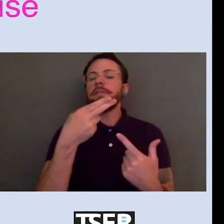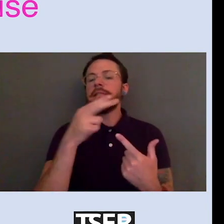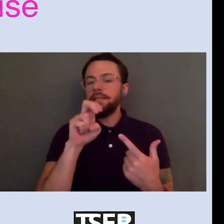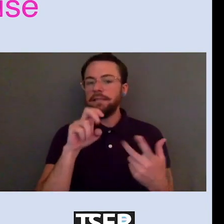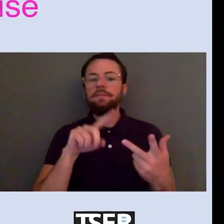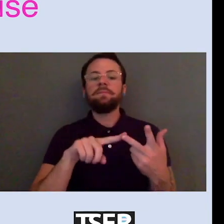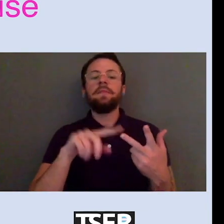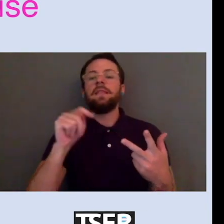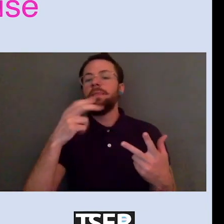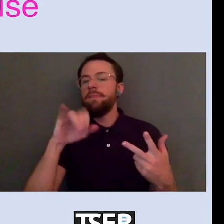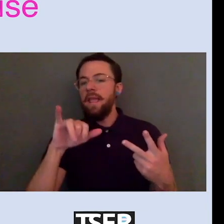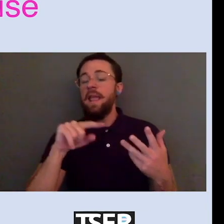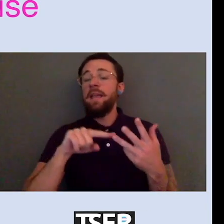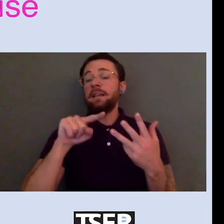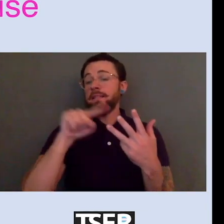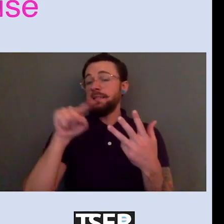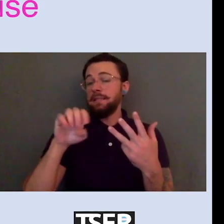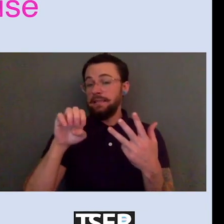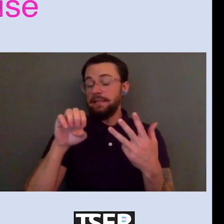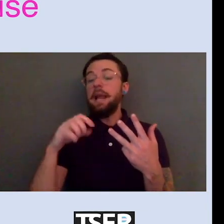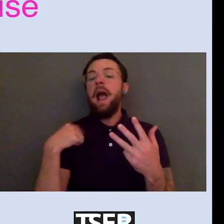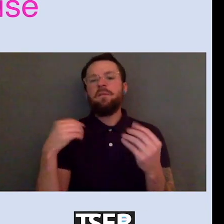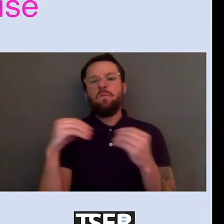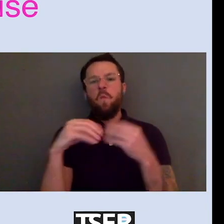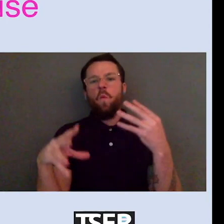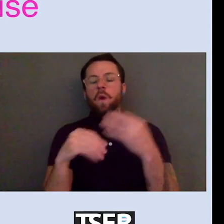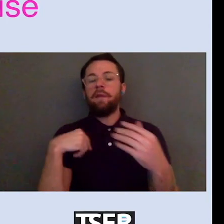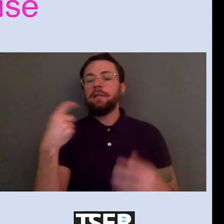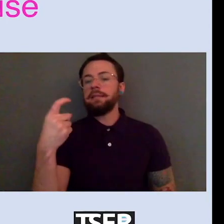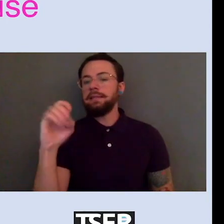The most common you know of, he, she, they.